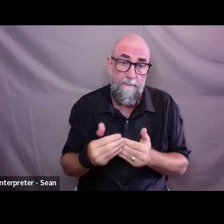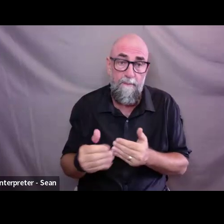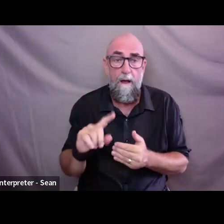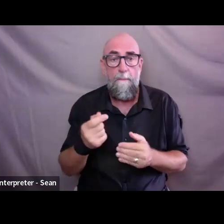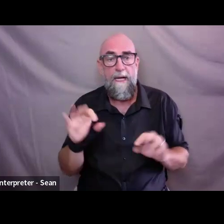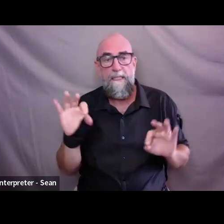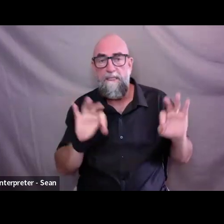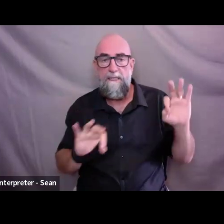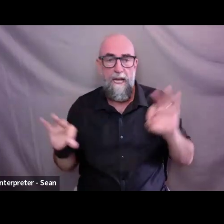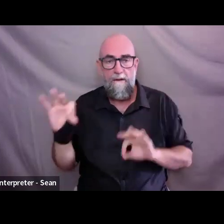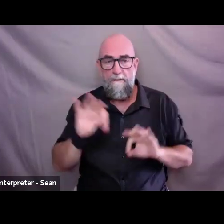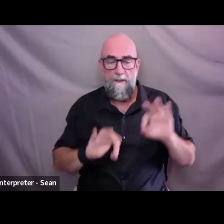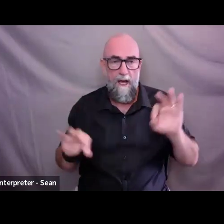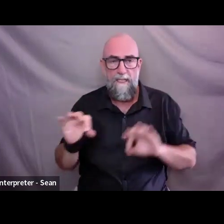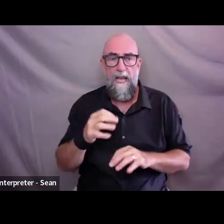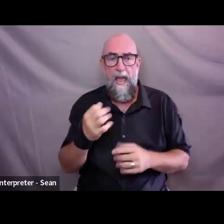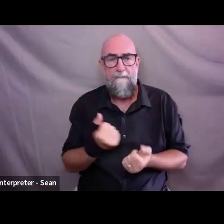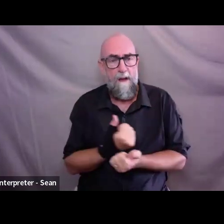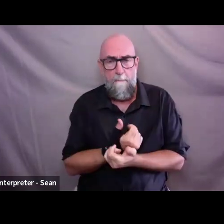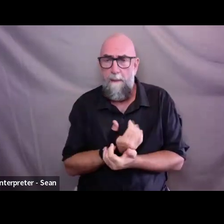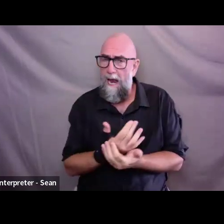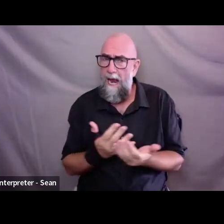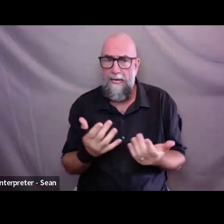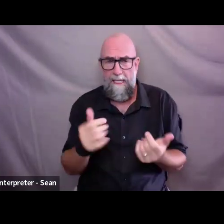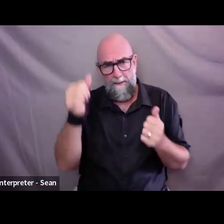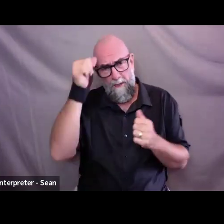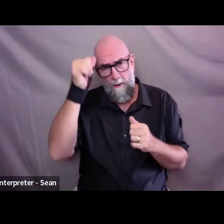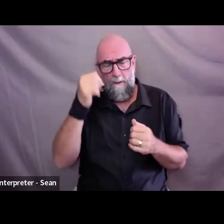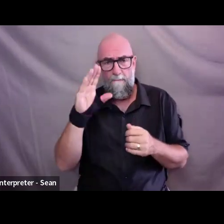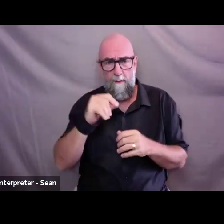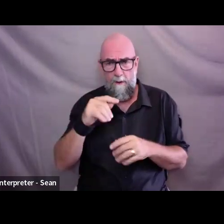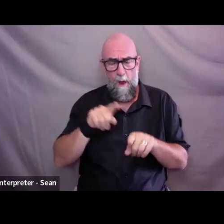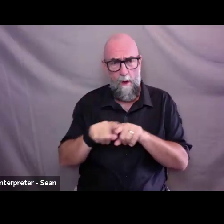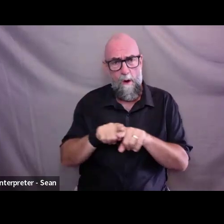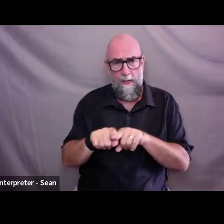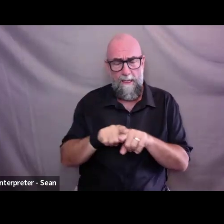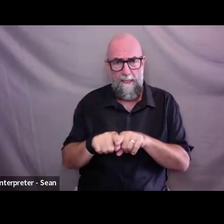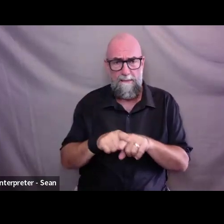that's both at the polar ice caps and also at the top of big mountains. The last